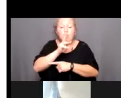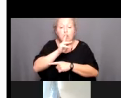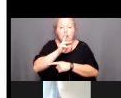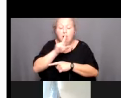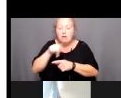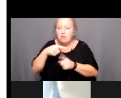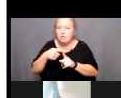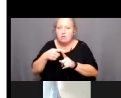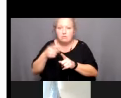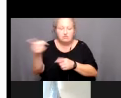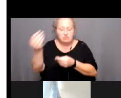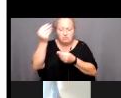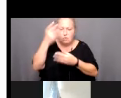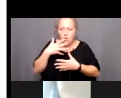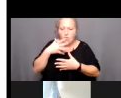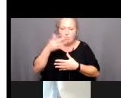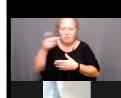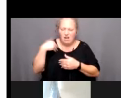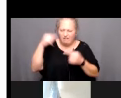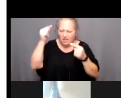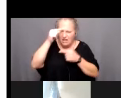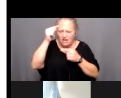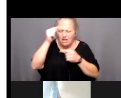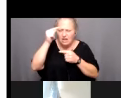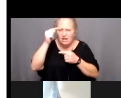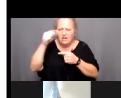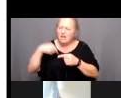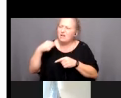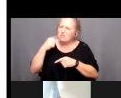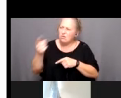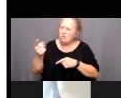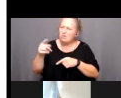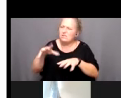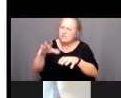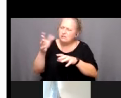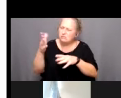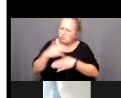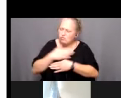headache. I told her to take a rest but she said that maybe she was going